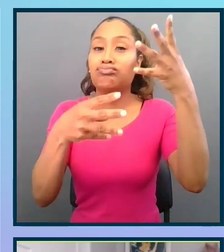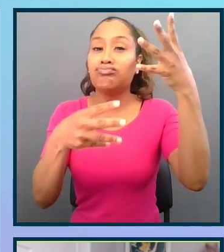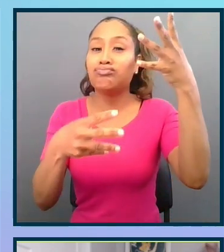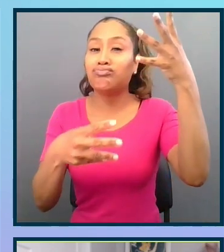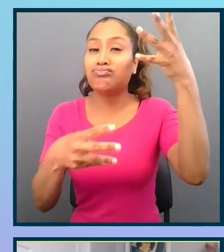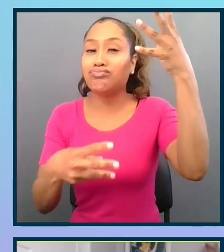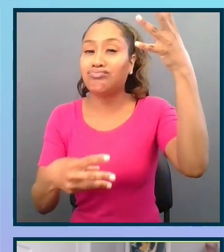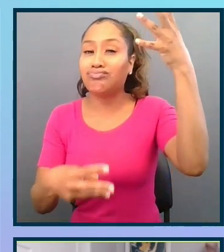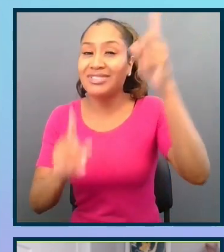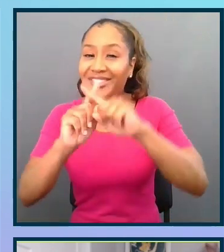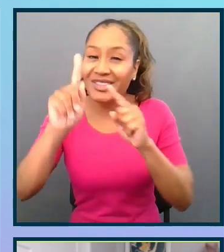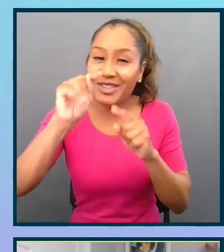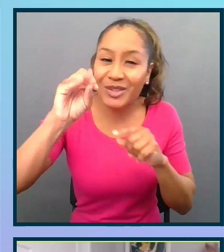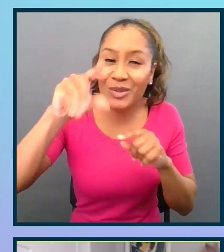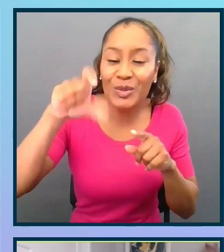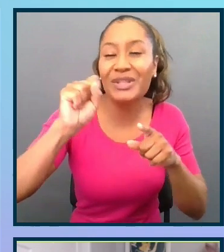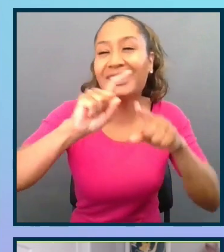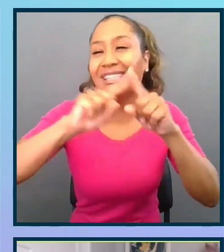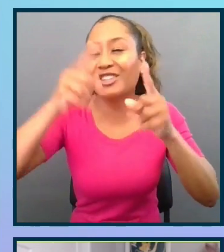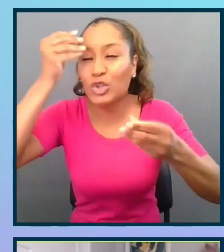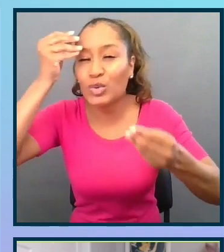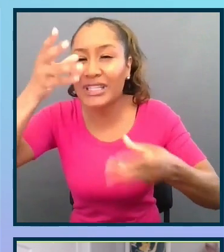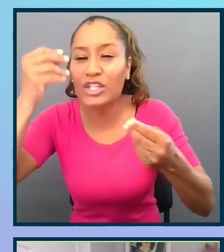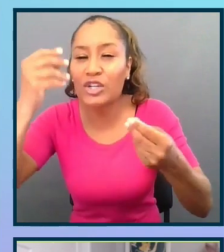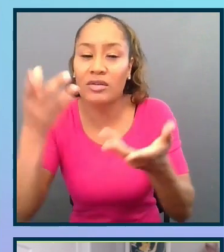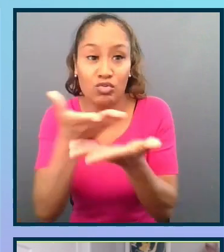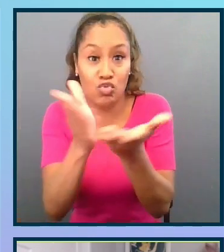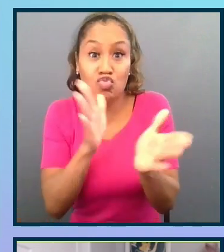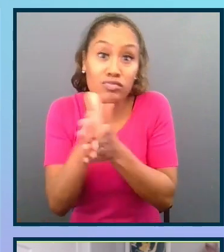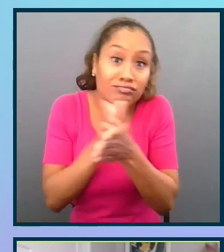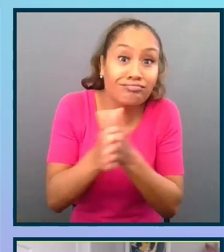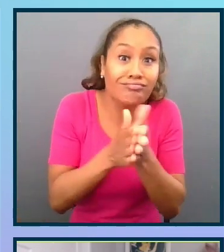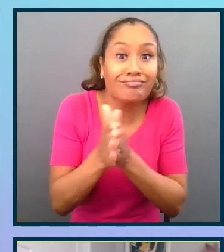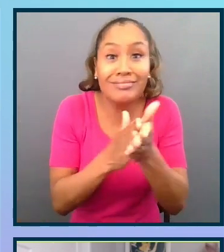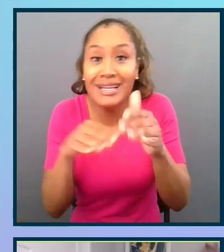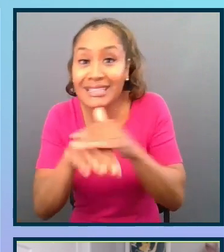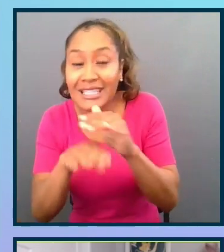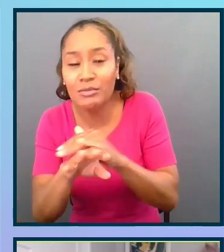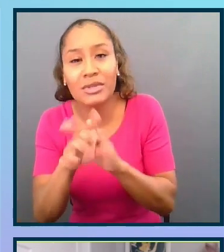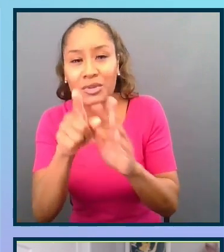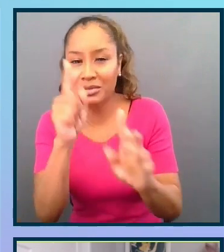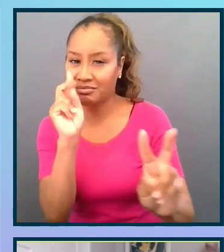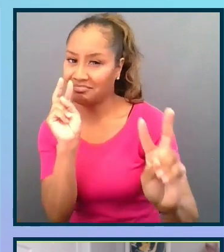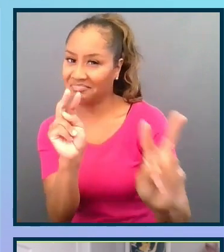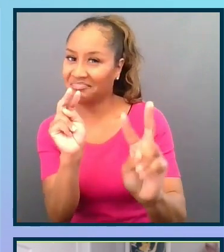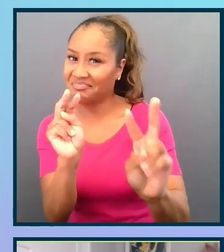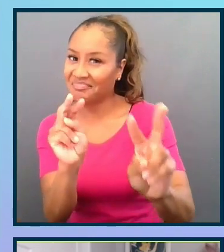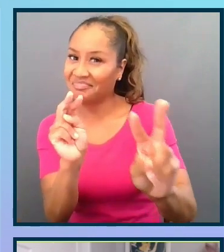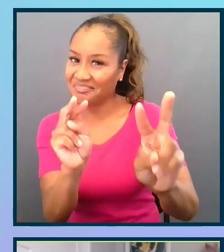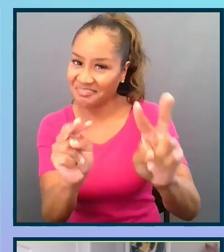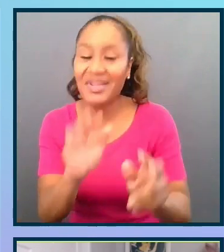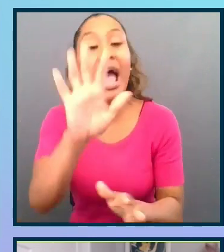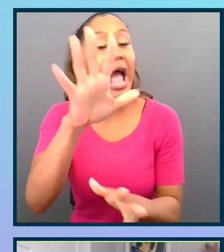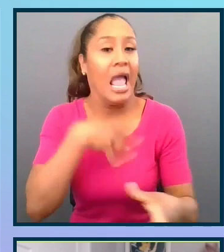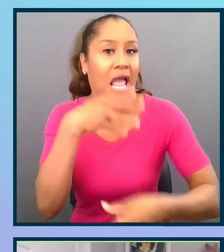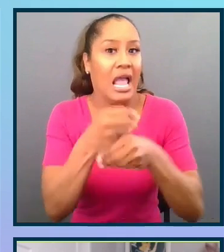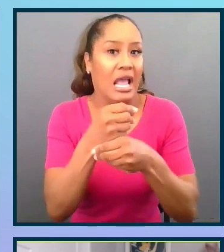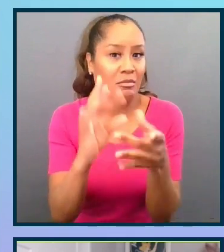for inclusive and accessibility driven designers. So, keep an eye on what's coming. And one thing I'll mention that isn't in this slide